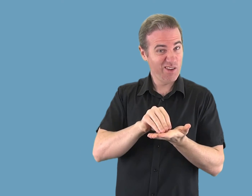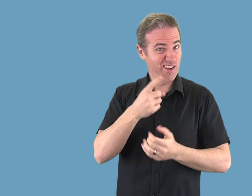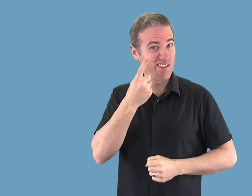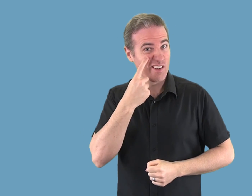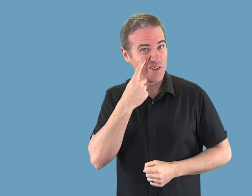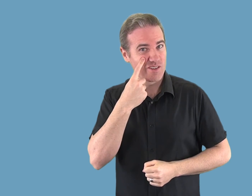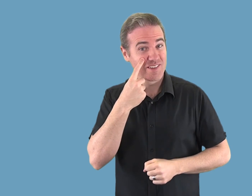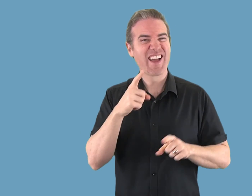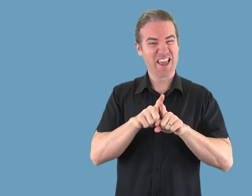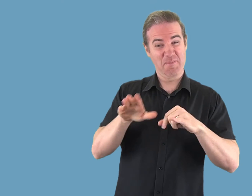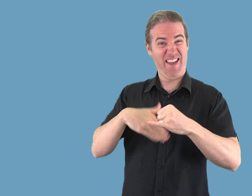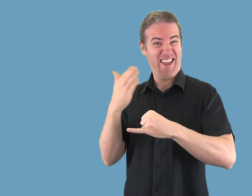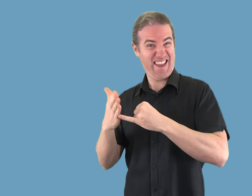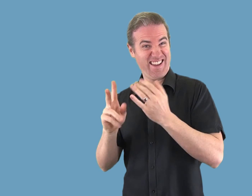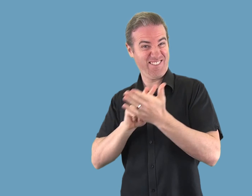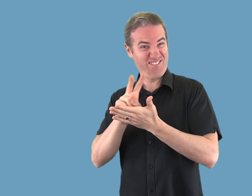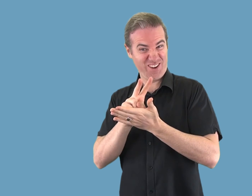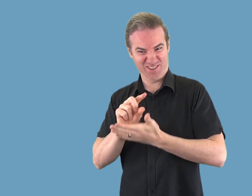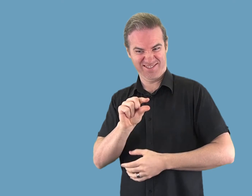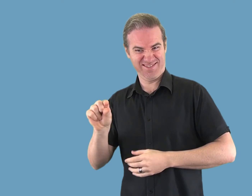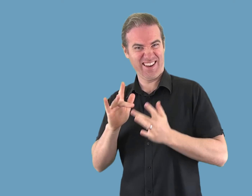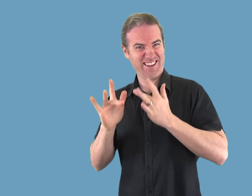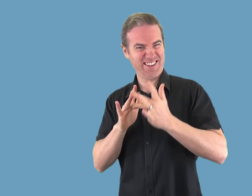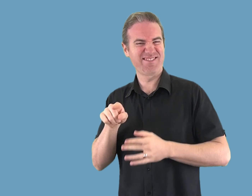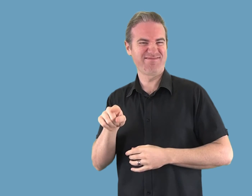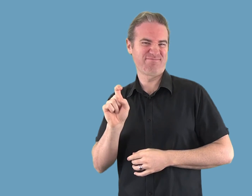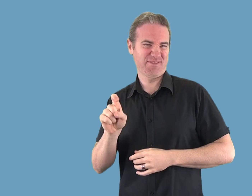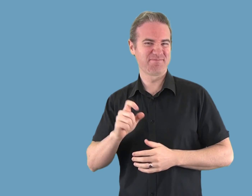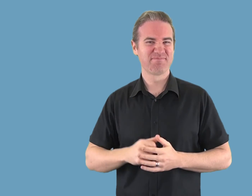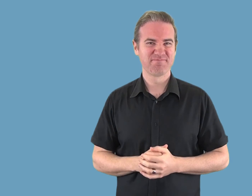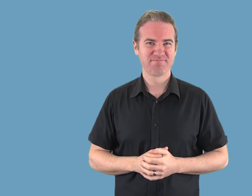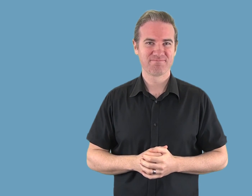shareable infographic.